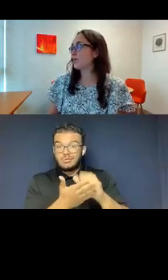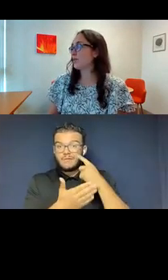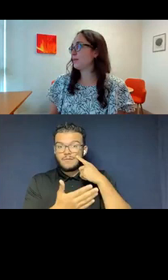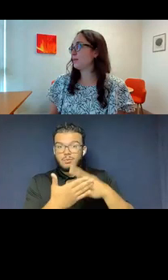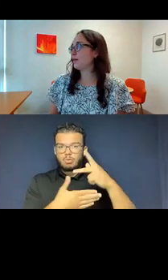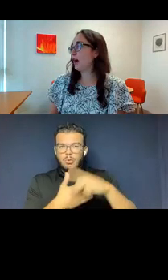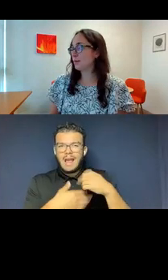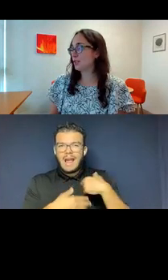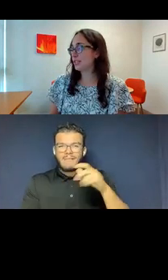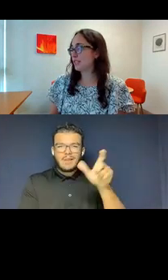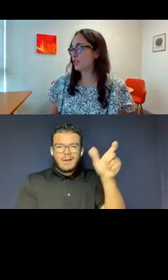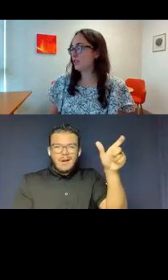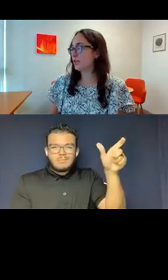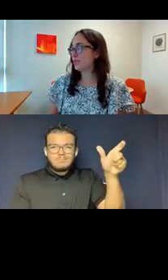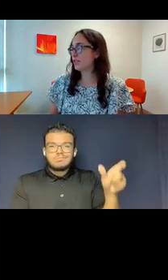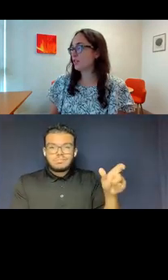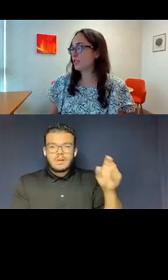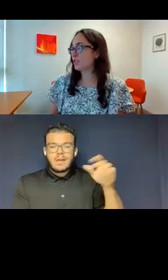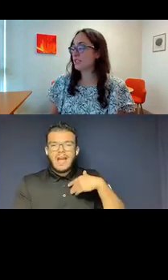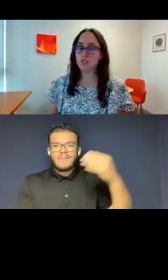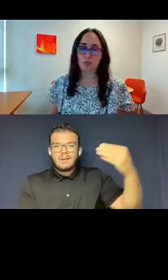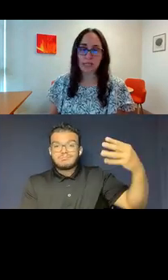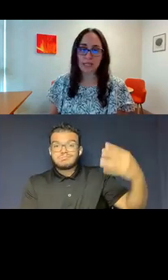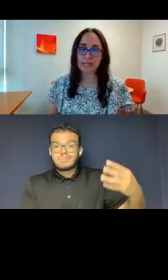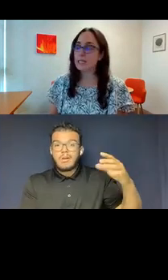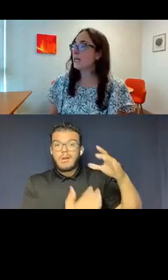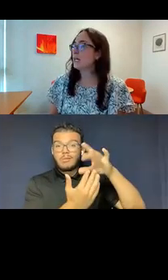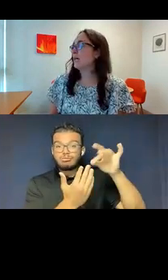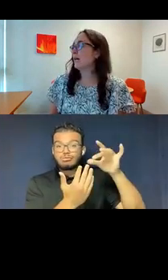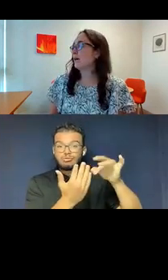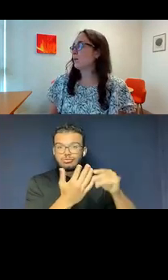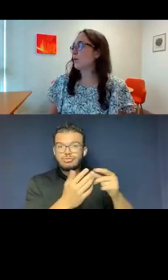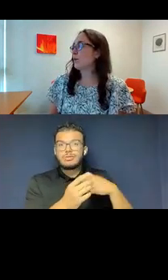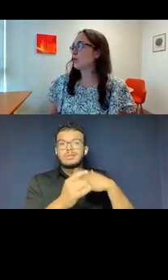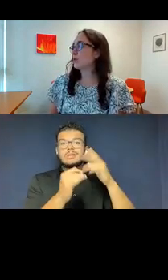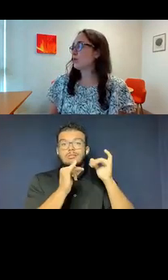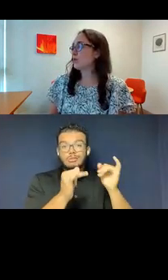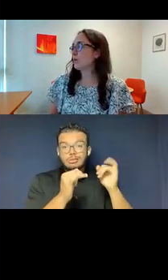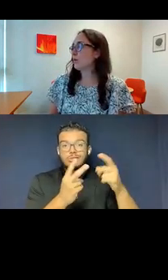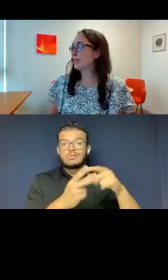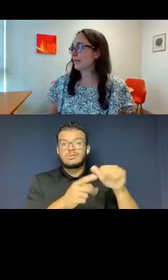it shows you your options. There's forms and instructions, training, reporting tools,